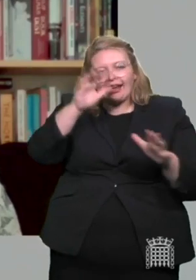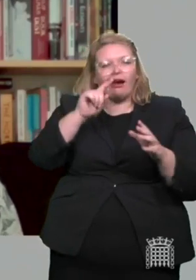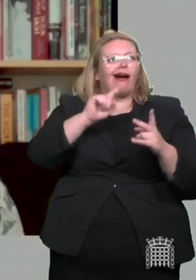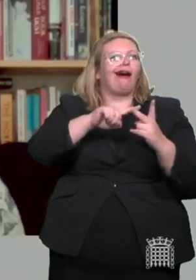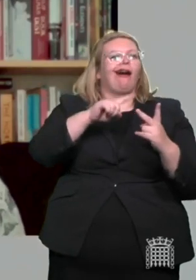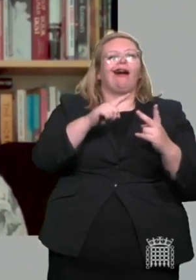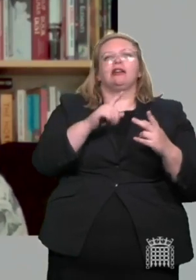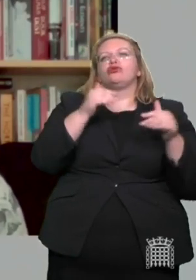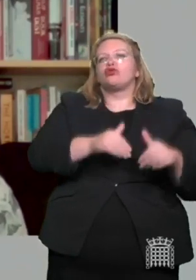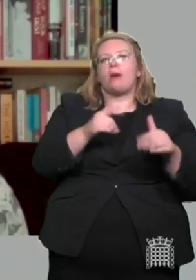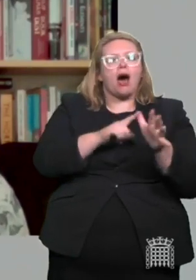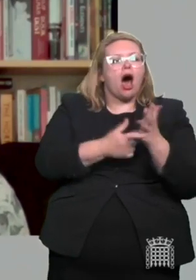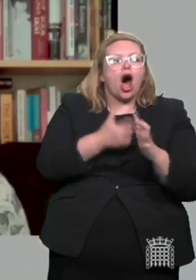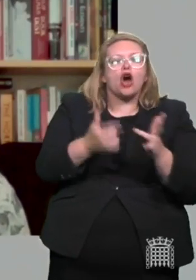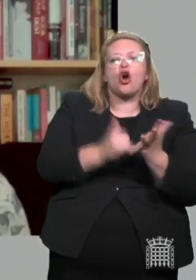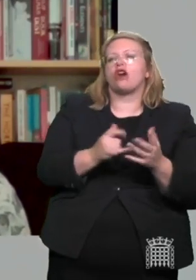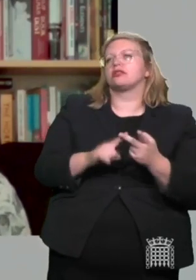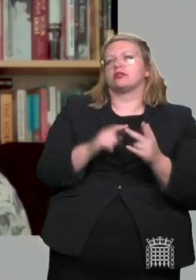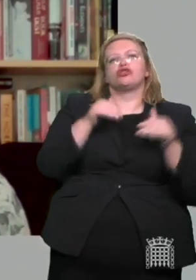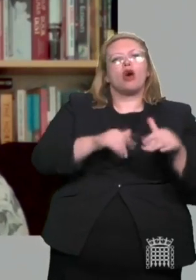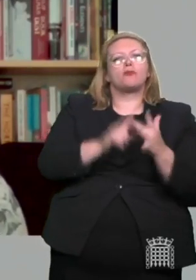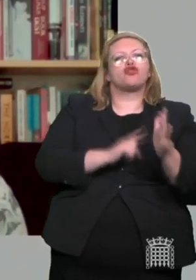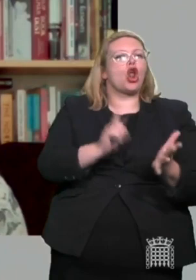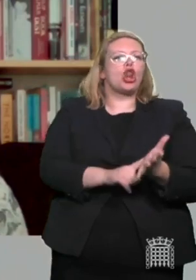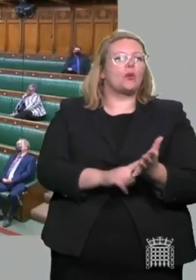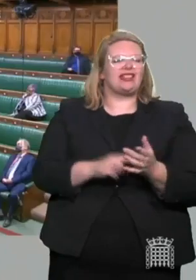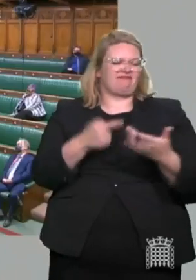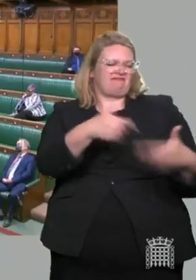not for people like him and his Ministers. >> The Prime Minister